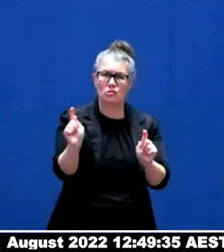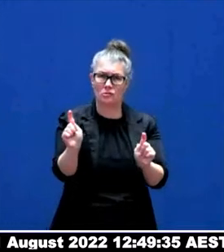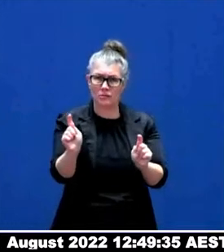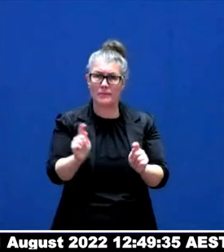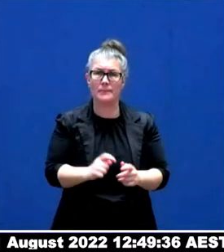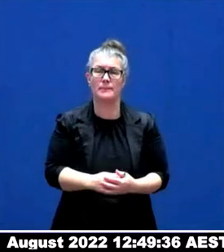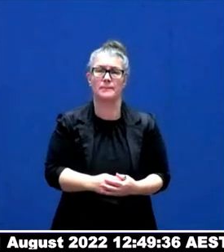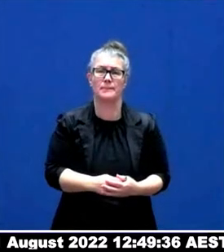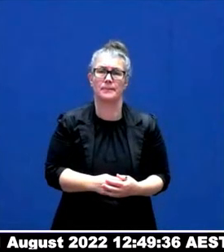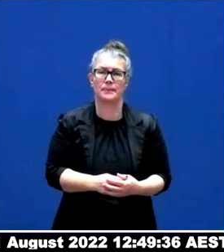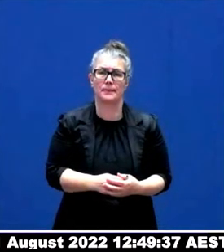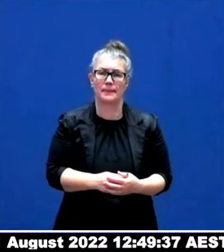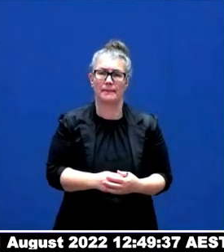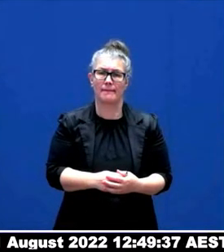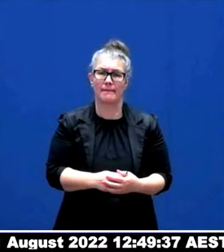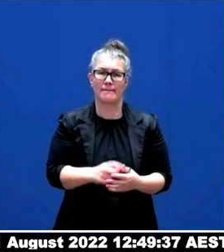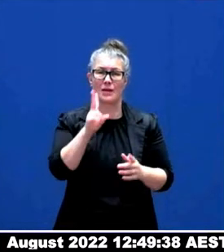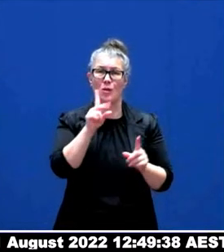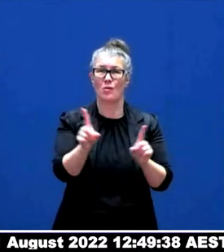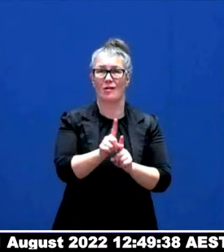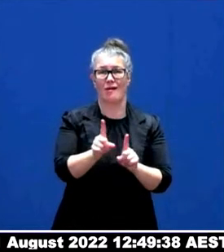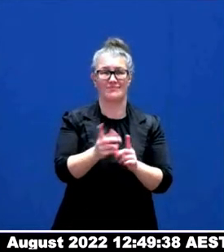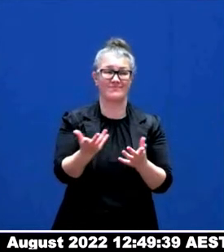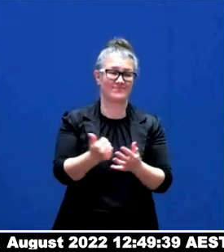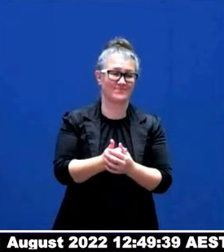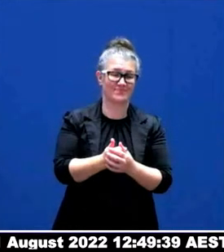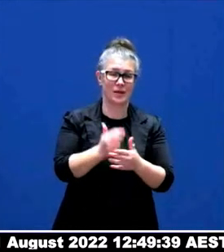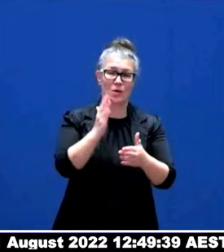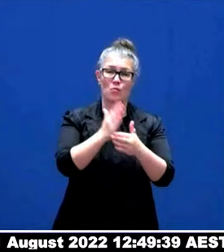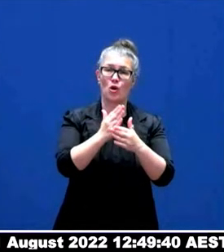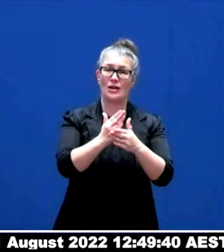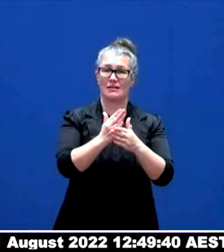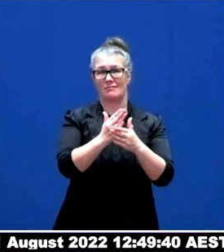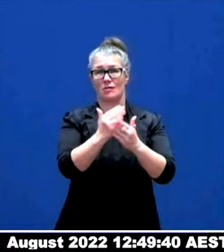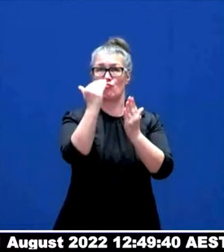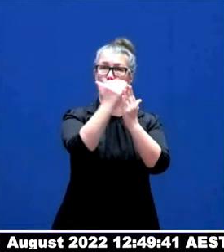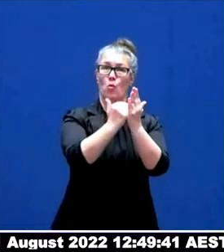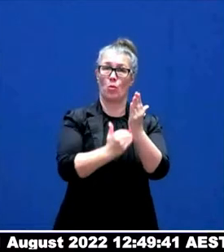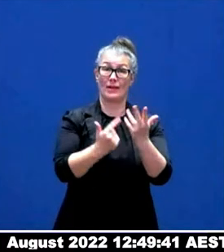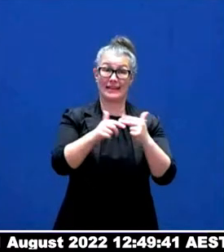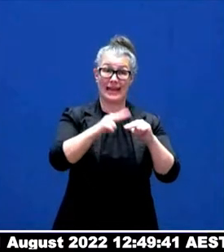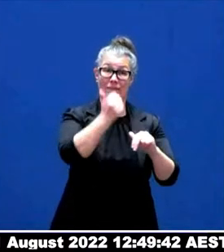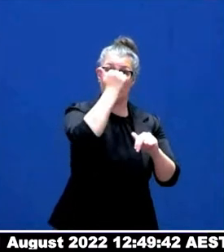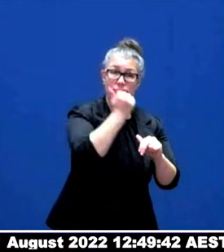Mm-hmm. COMMISSIONER RYAN: And there seems to be almost a working rule within the New South Wales government that if it's a minor adjustment, it's their